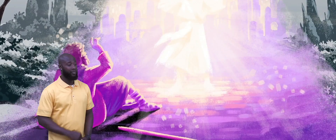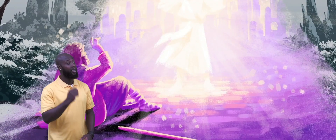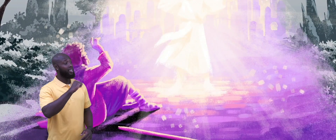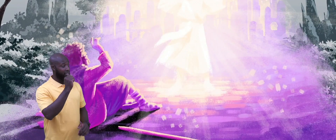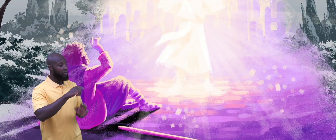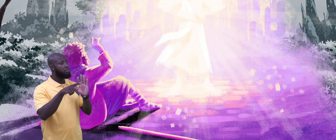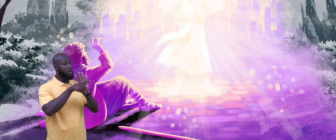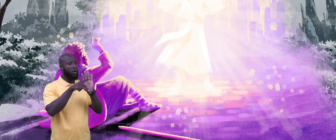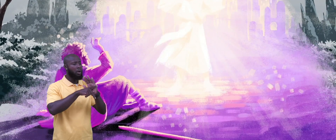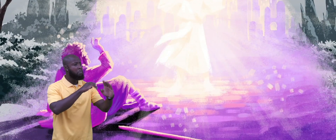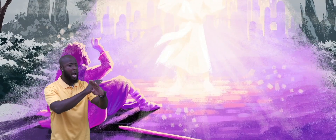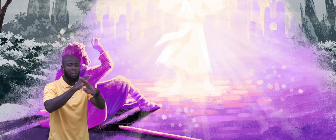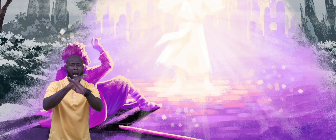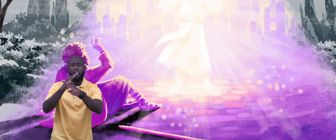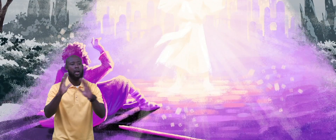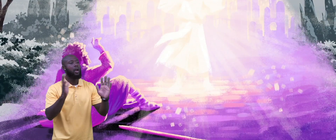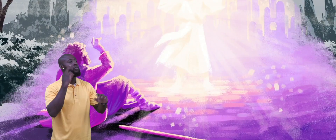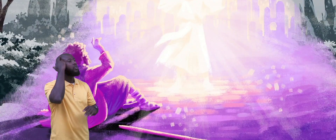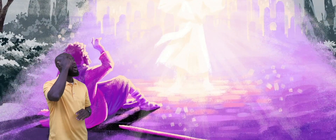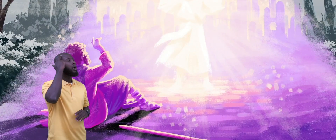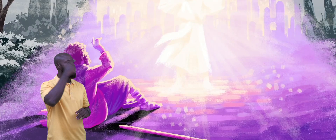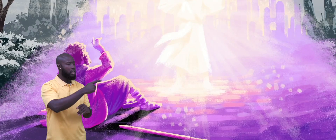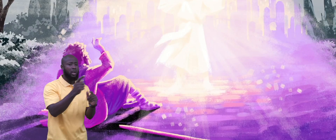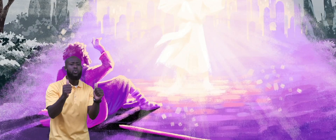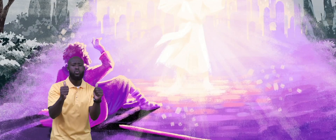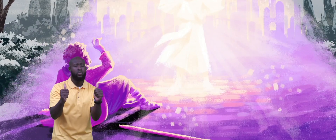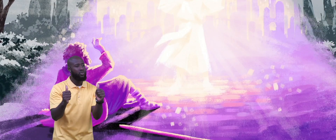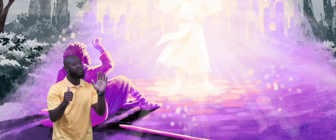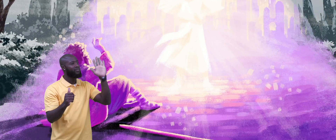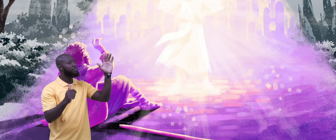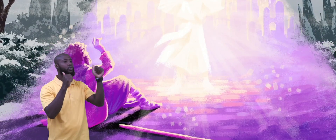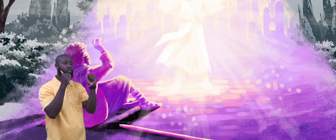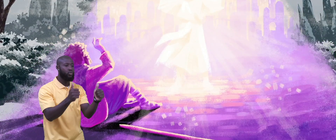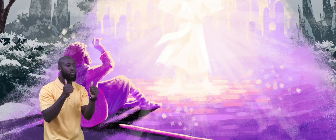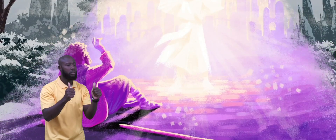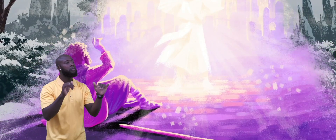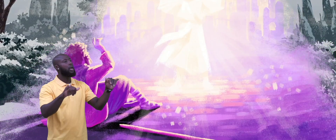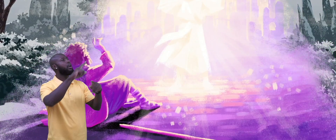Jon: Yeah. He realizes that he’s fighting against the very thing that he’s been hoping for,